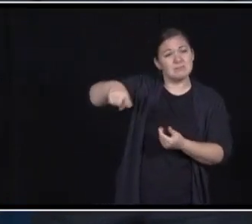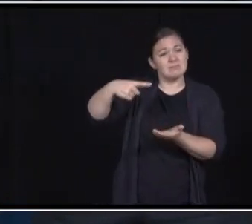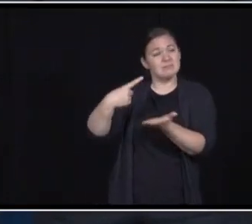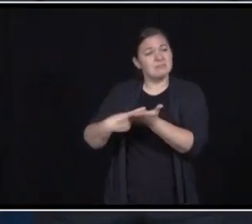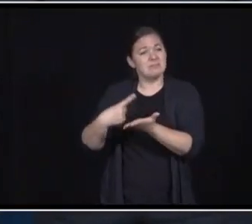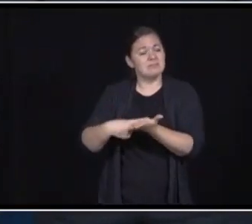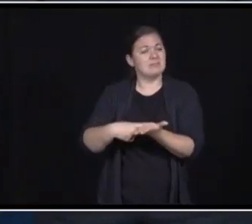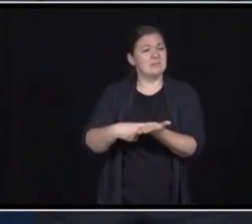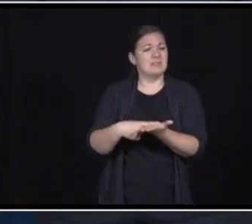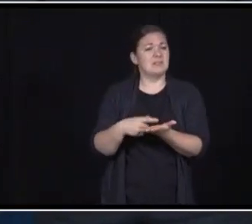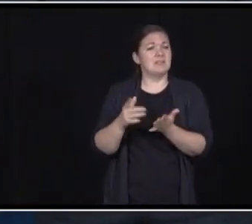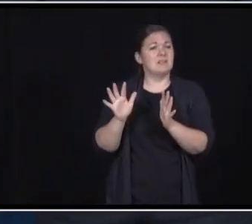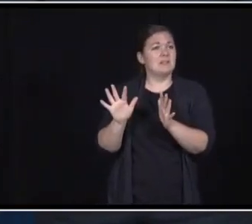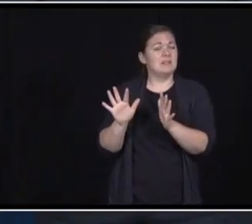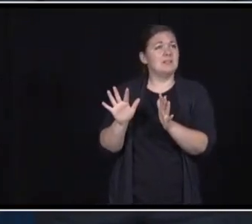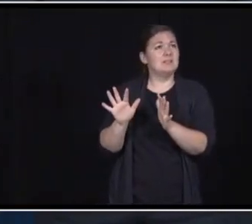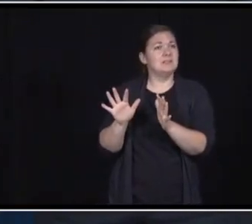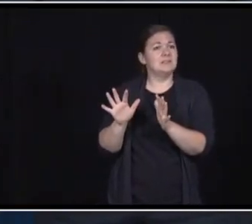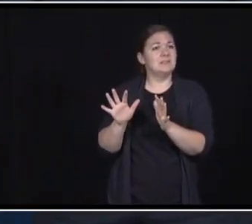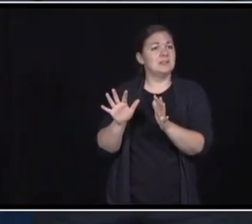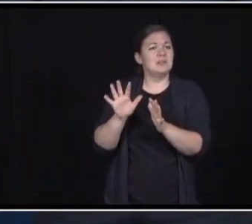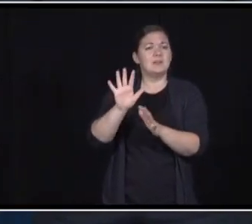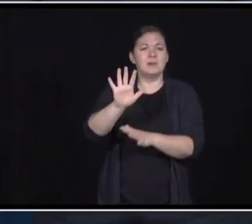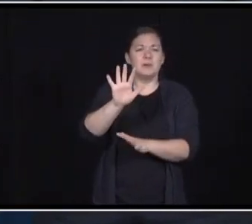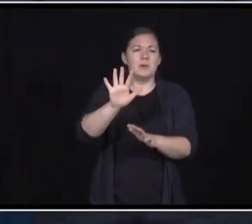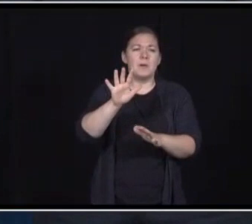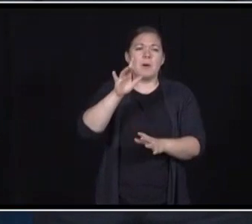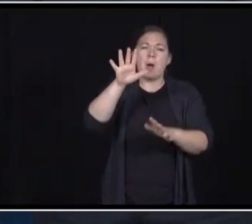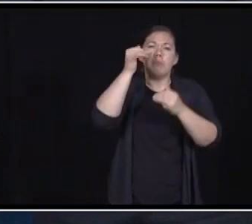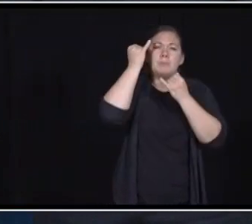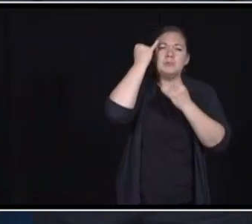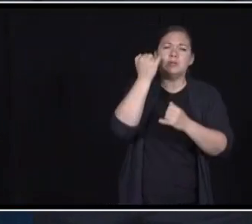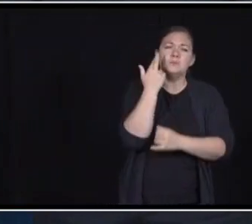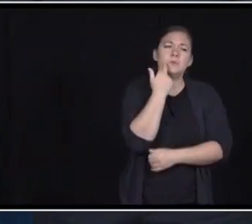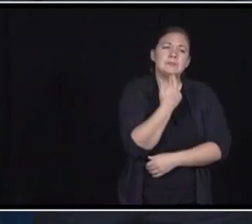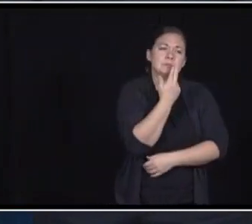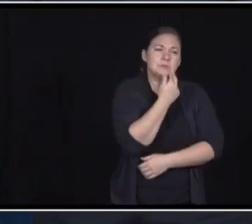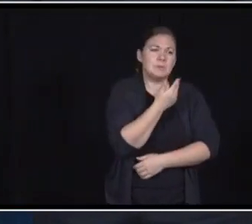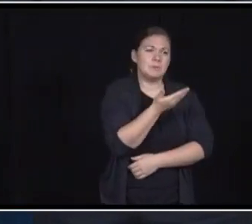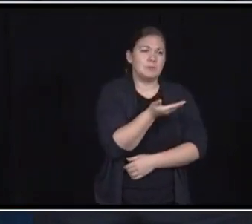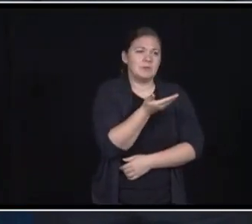These are people that have put their life in these small restaurants.